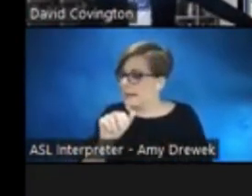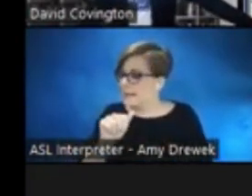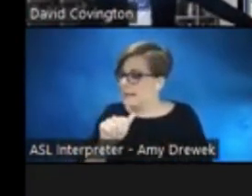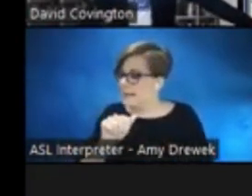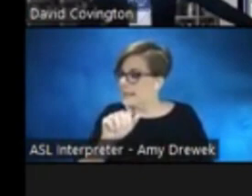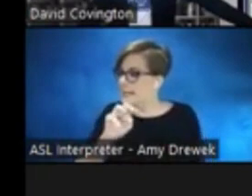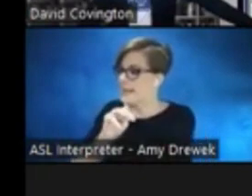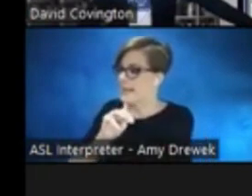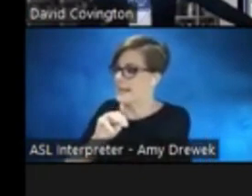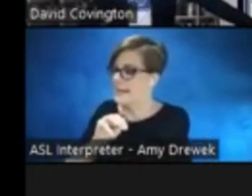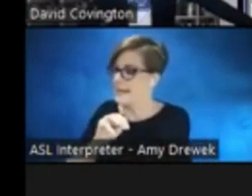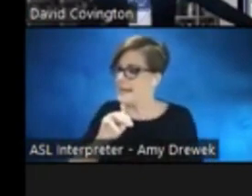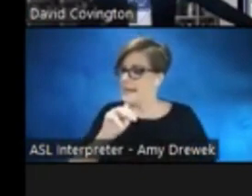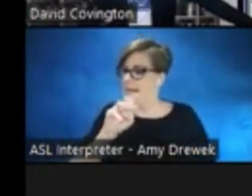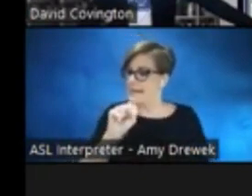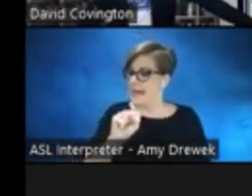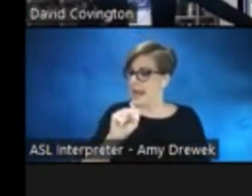TO VIBRANT AND TO APRIL.